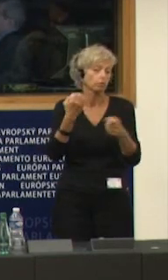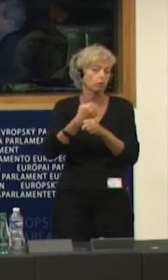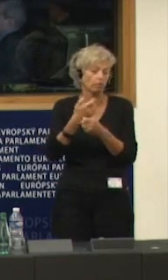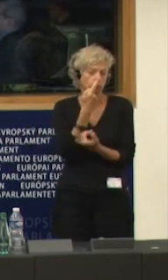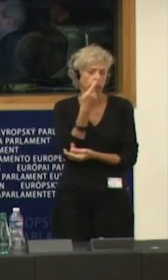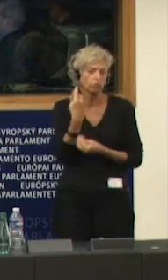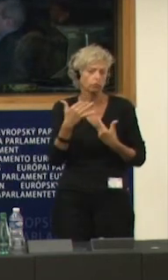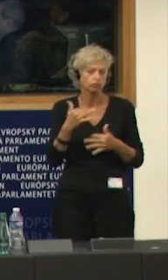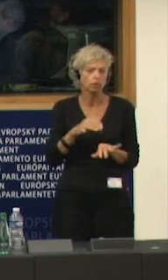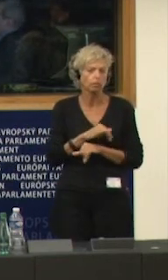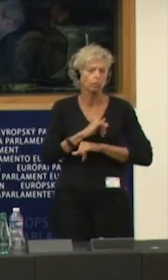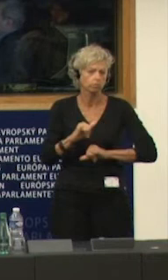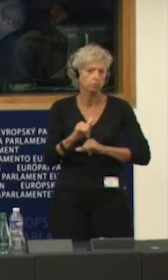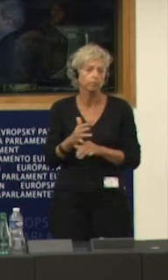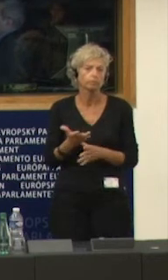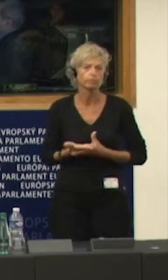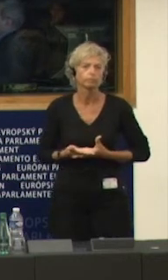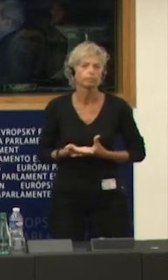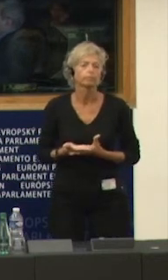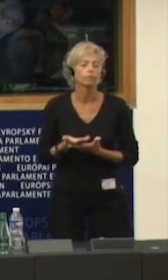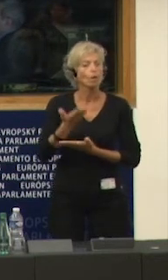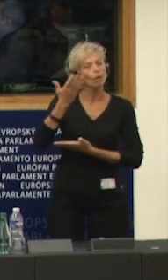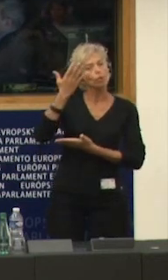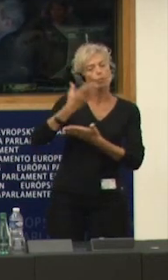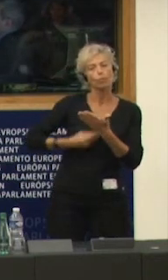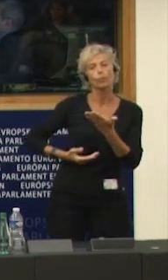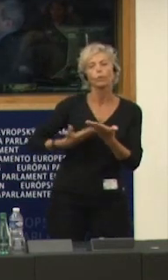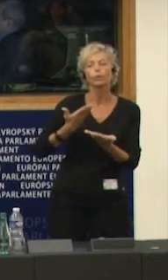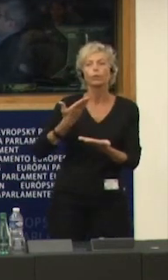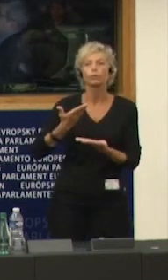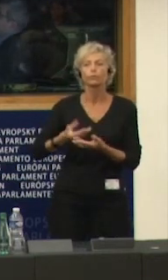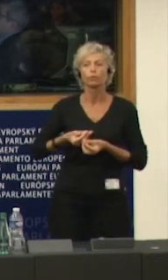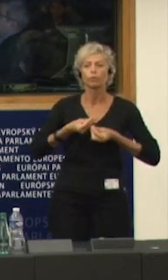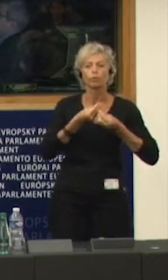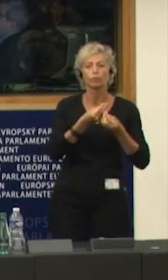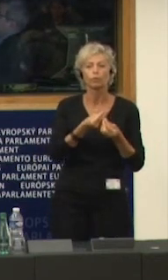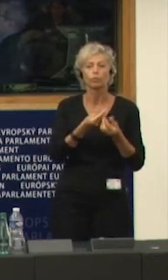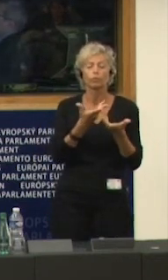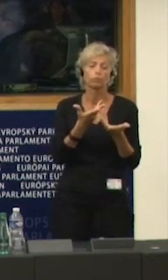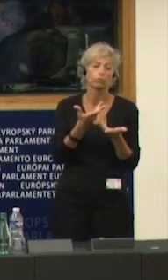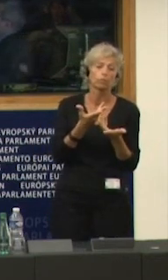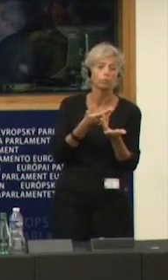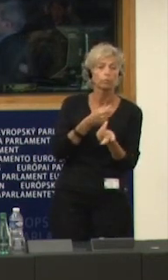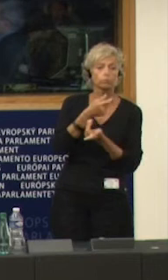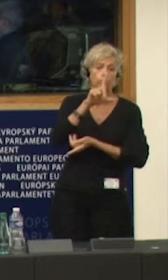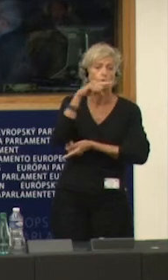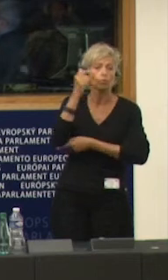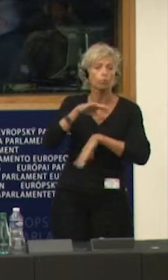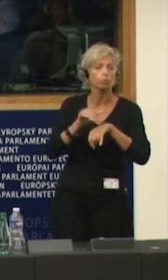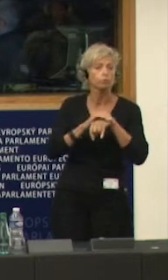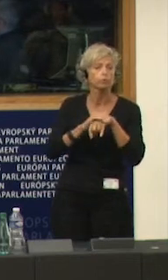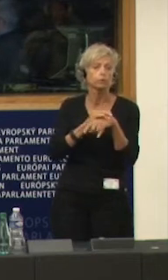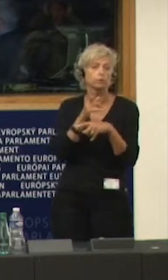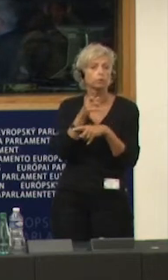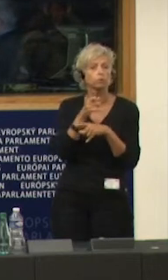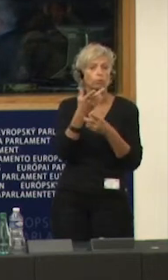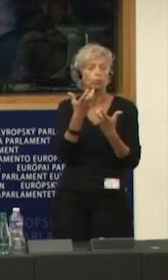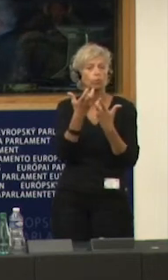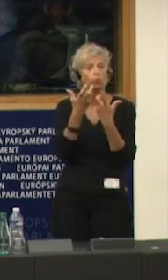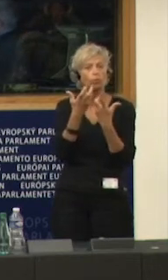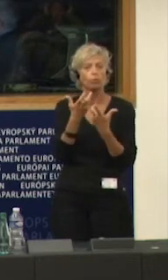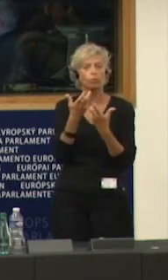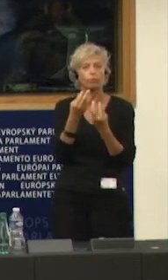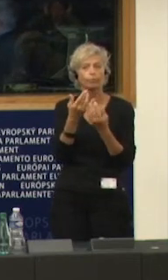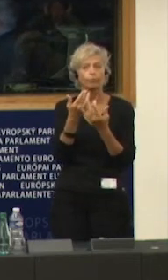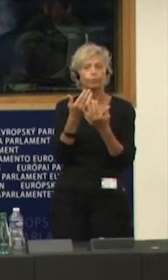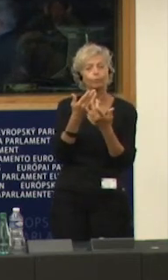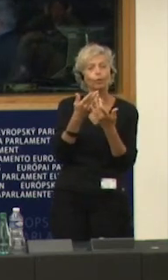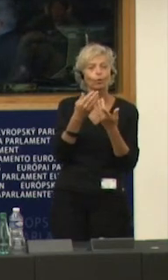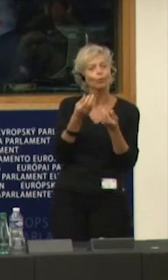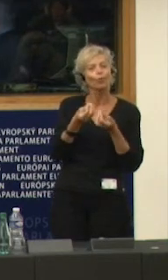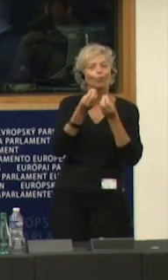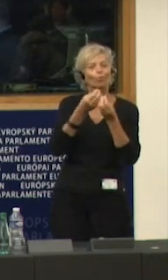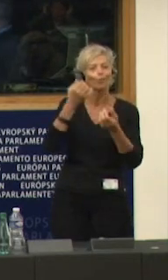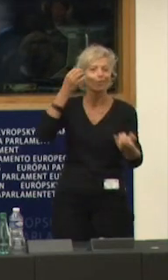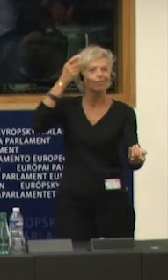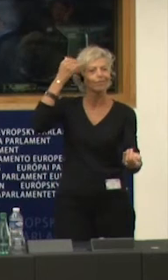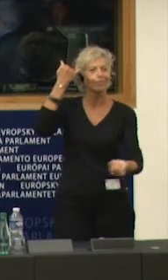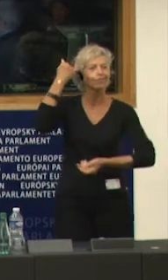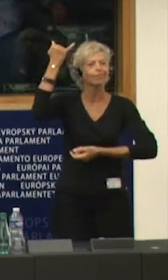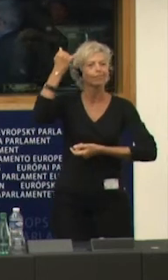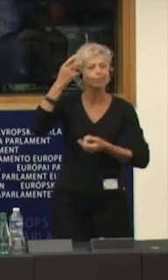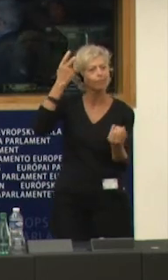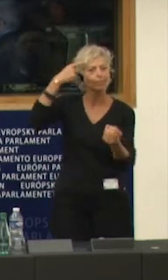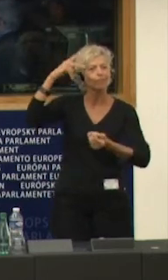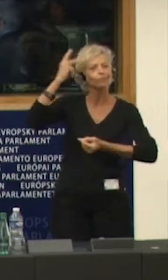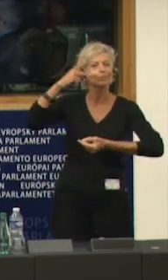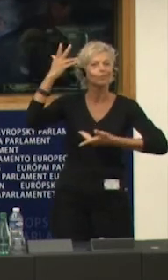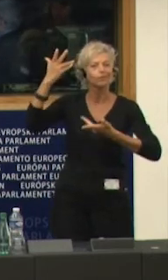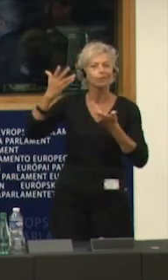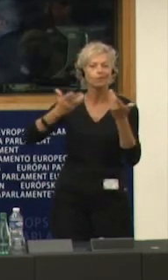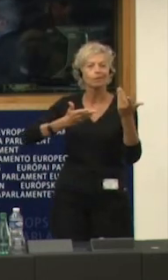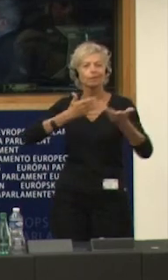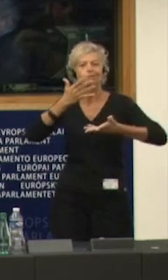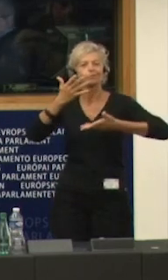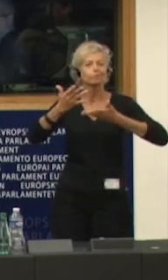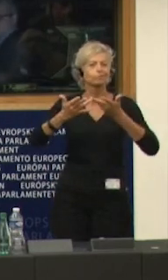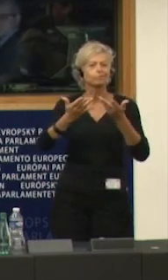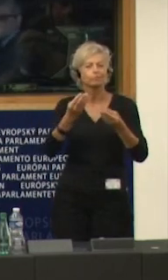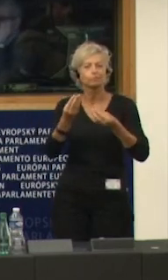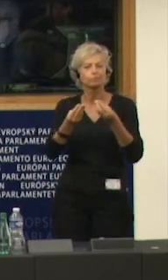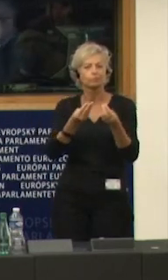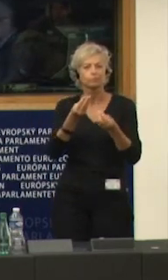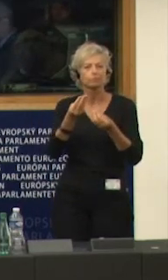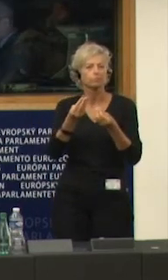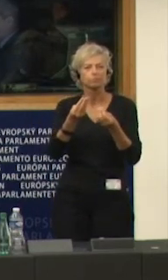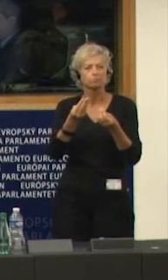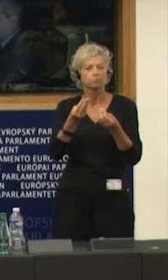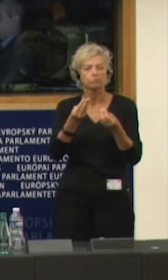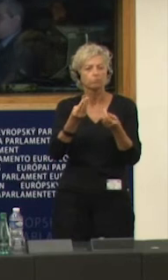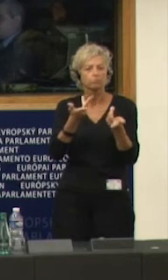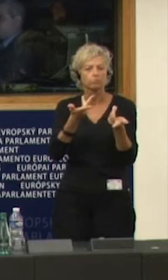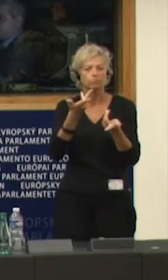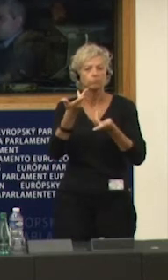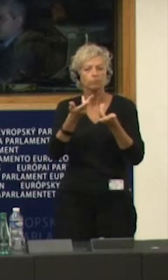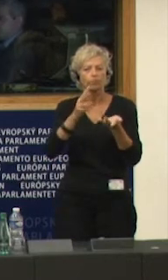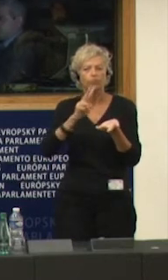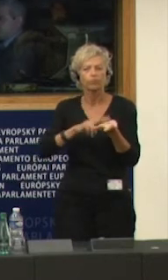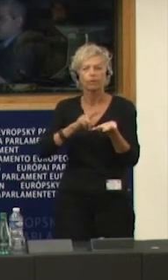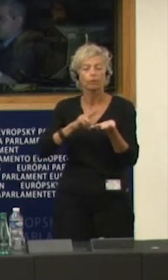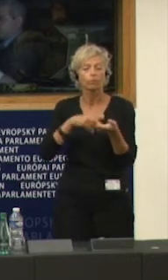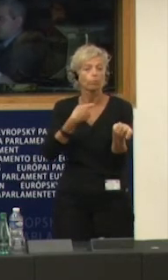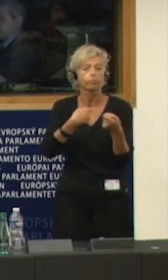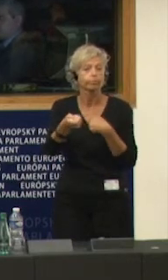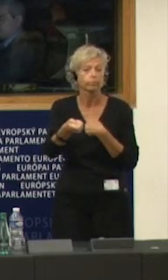The doing away with special teaching support. The doing away with a series of special institutions. Even though very successfully